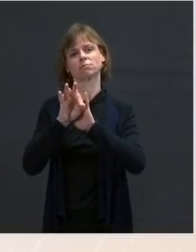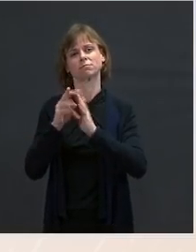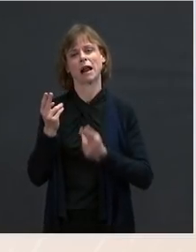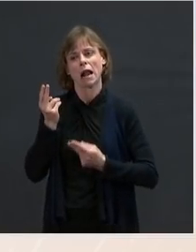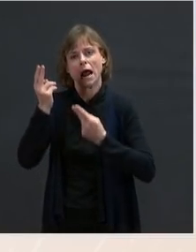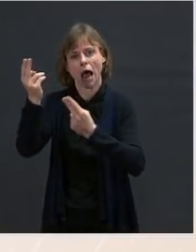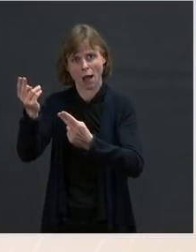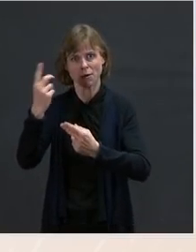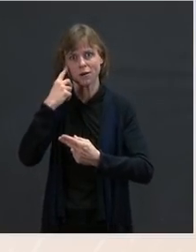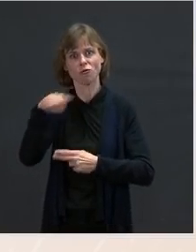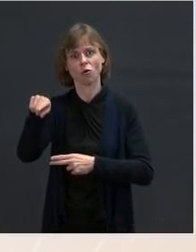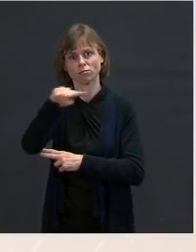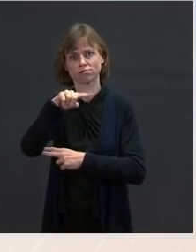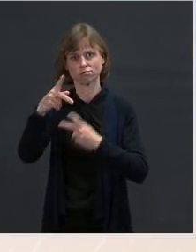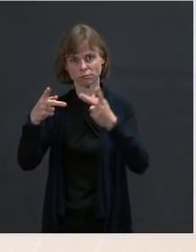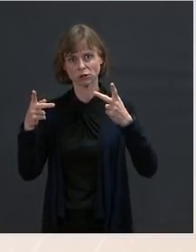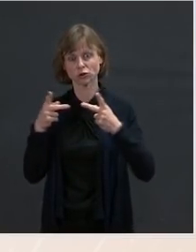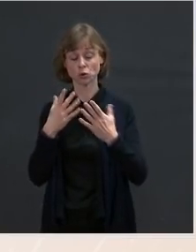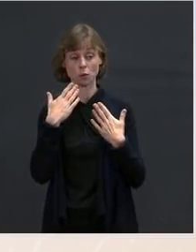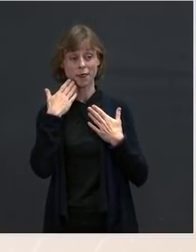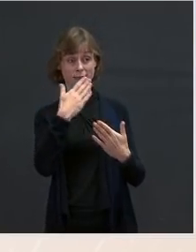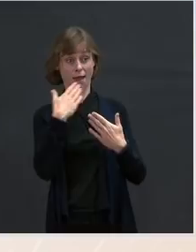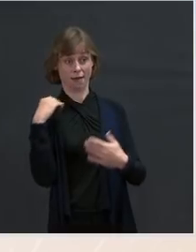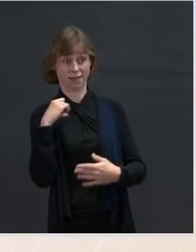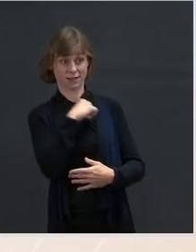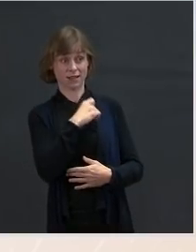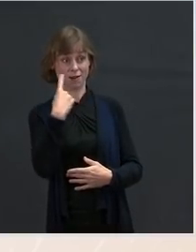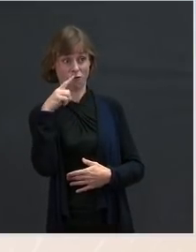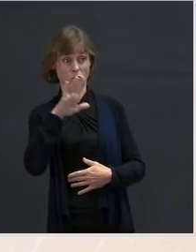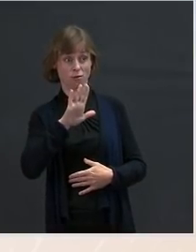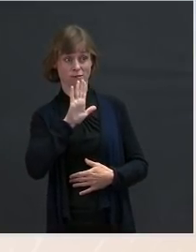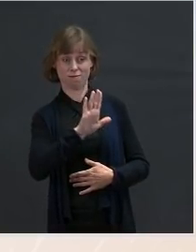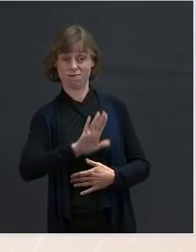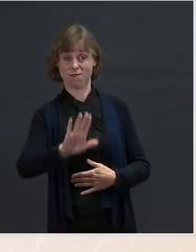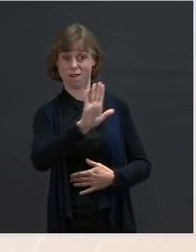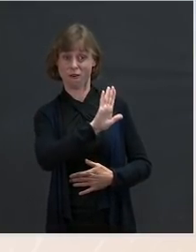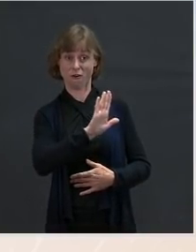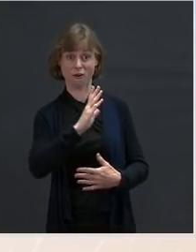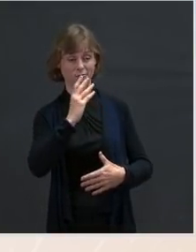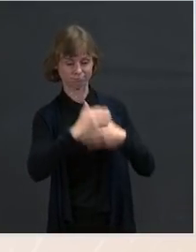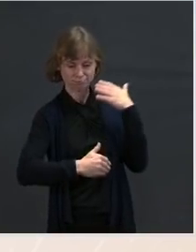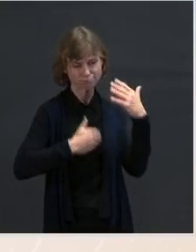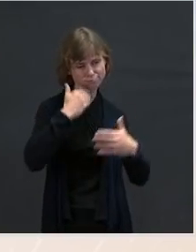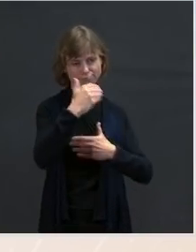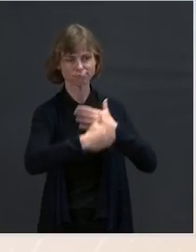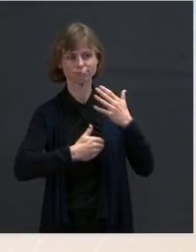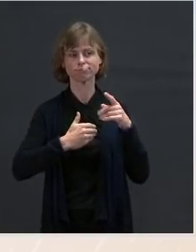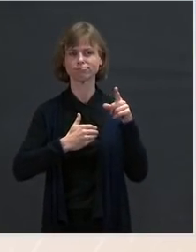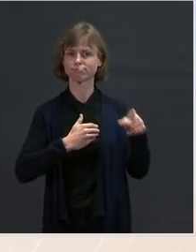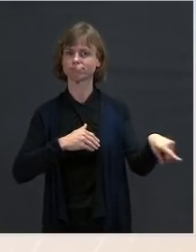the Senate for the steps they are taking -- they have taken, I should say, over the last few weeks to support and confirm,